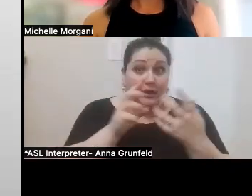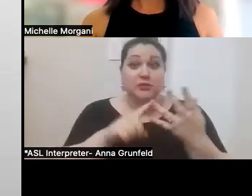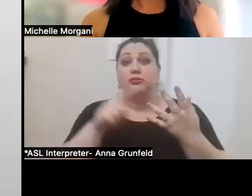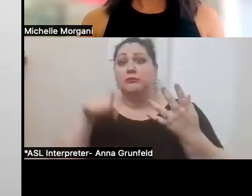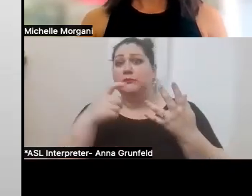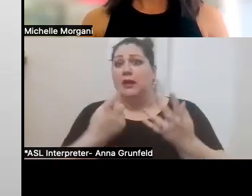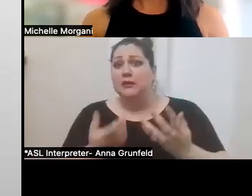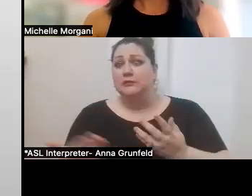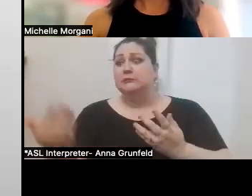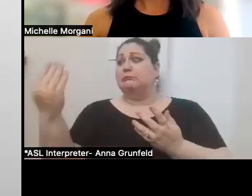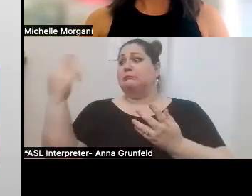And next slide please.